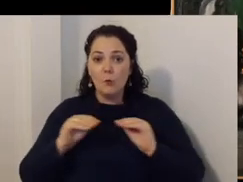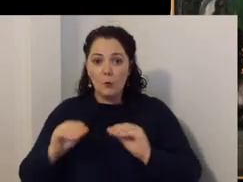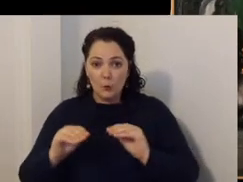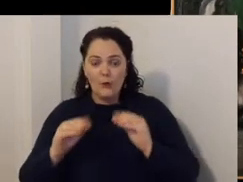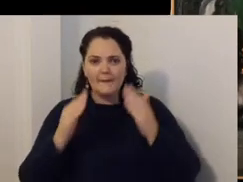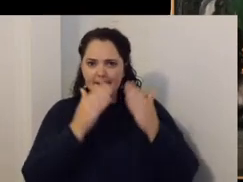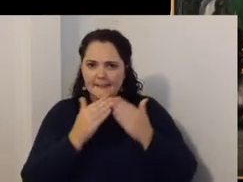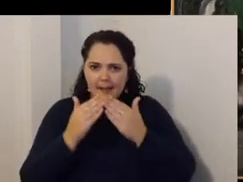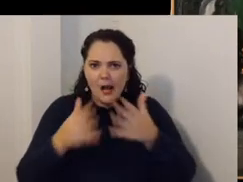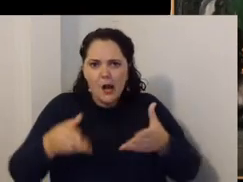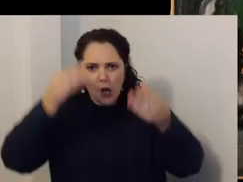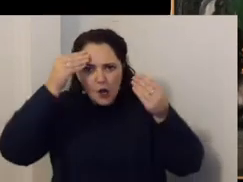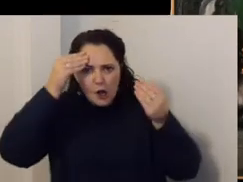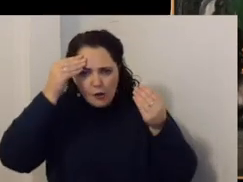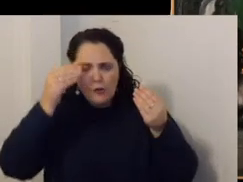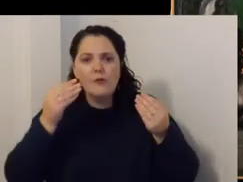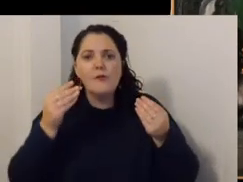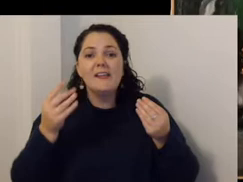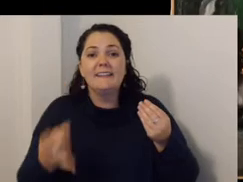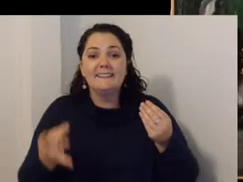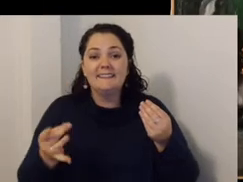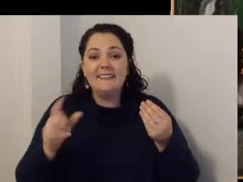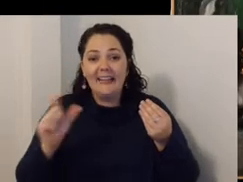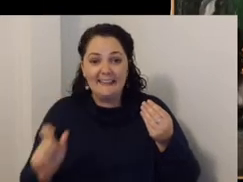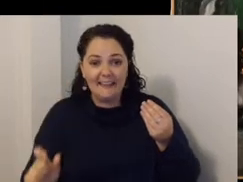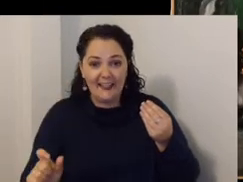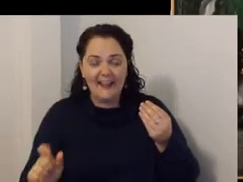studied with a lot of the Venetian painters in Italy before settling in Spain and working